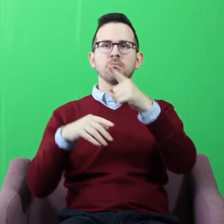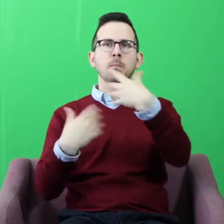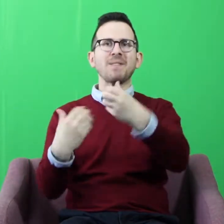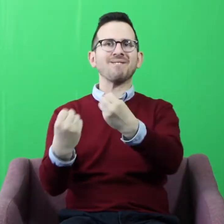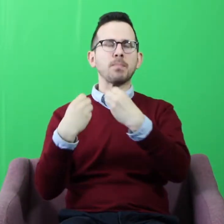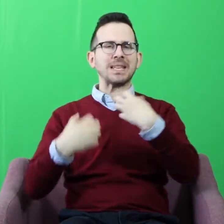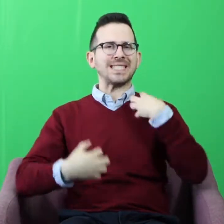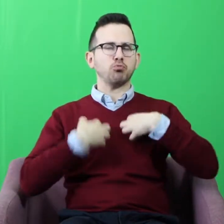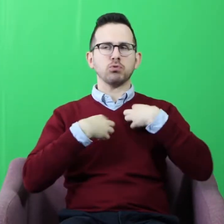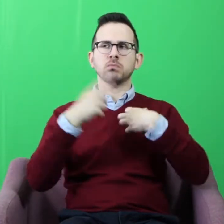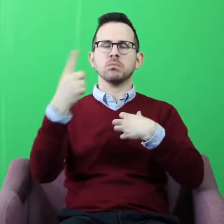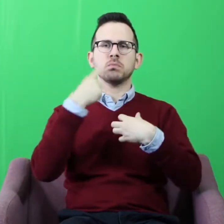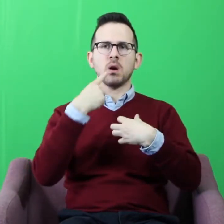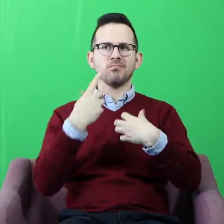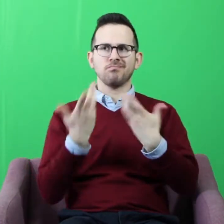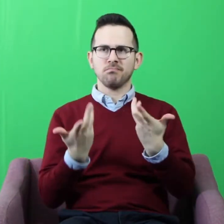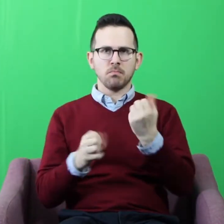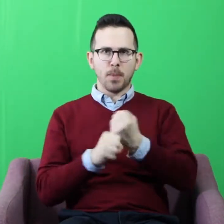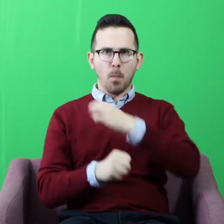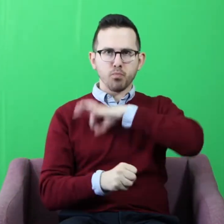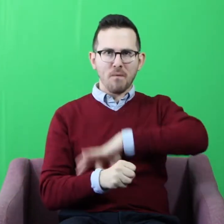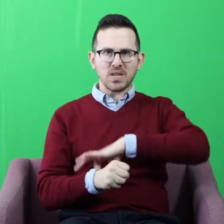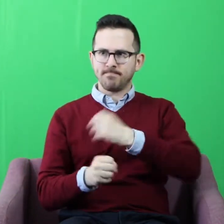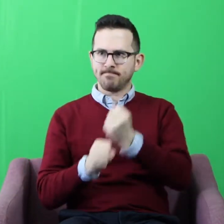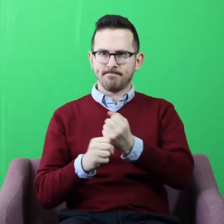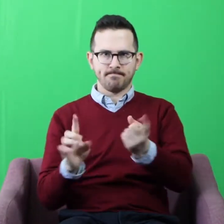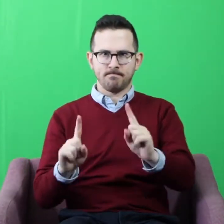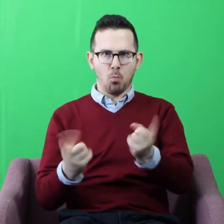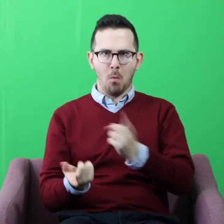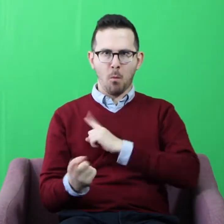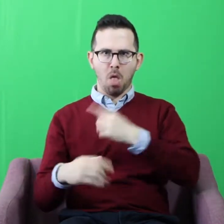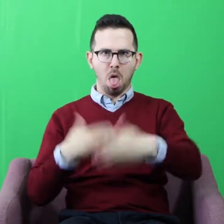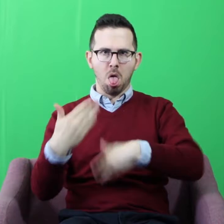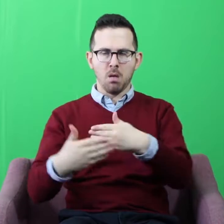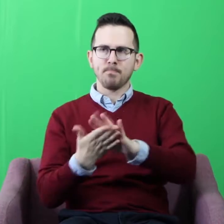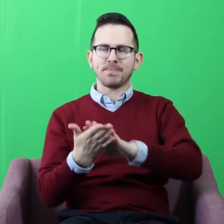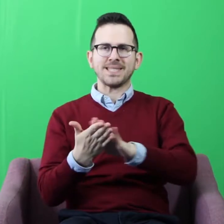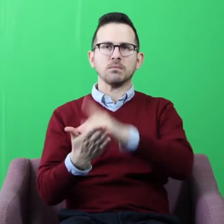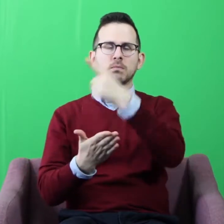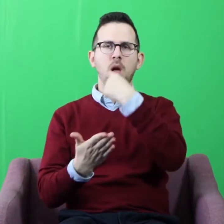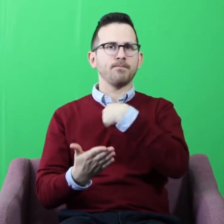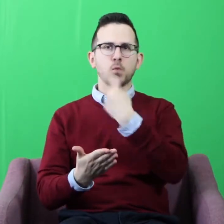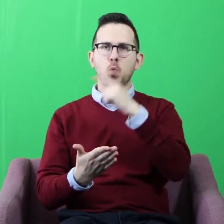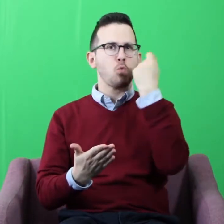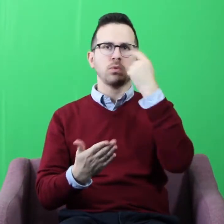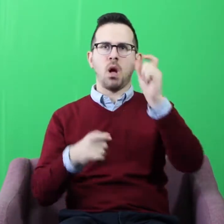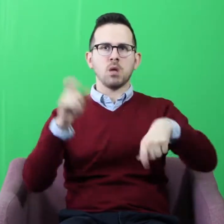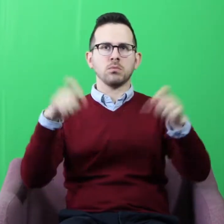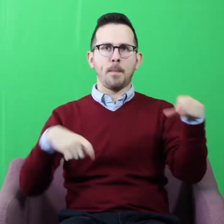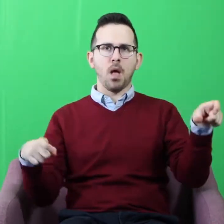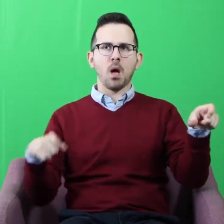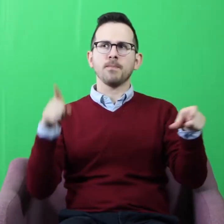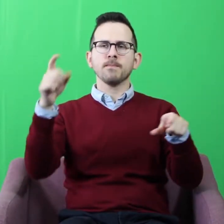they had given us feedback about if you are going to make a profit then you must fully understand your customer base.